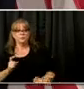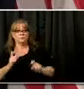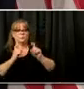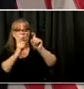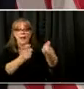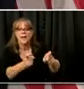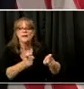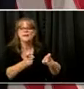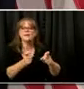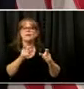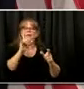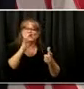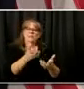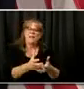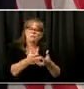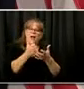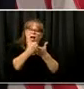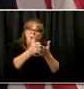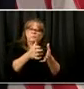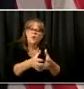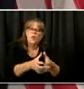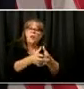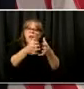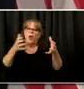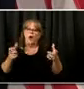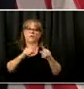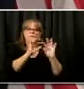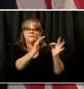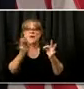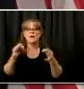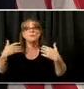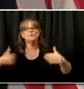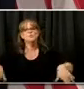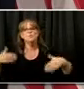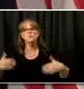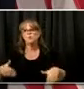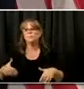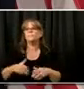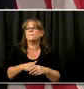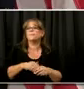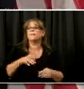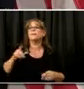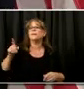they do uh with the taxes that they pay into the cash funds we are very grateful for all those